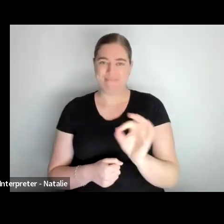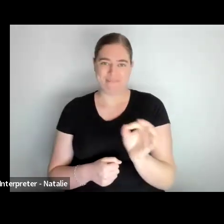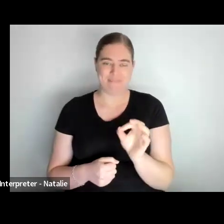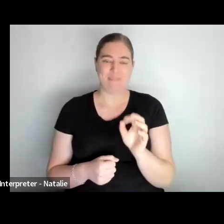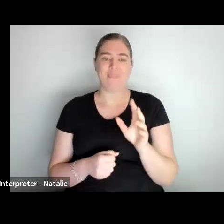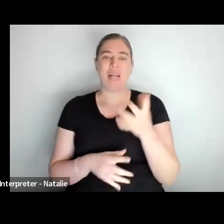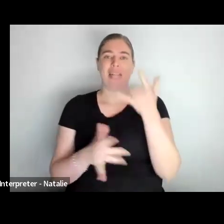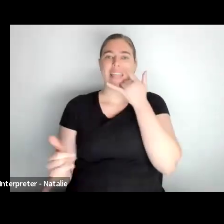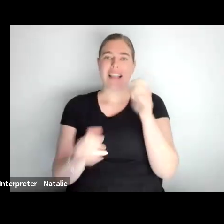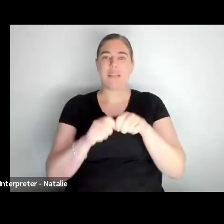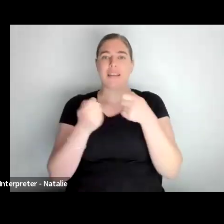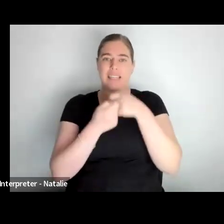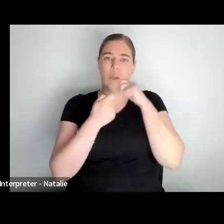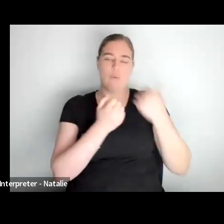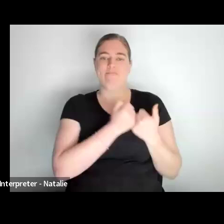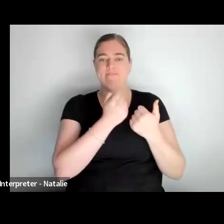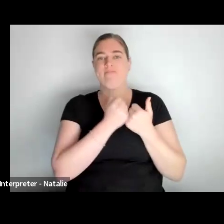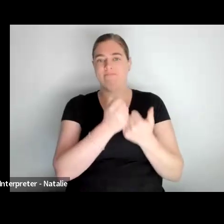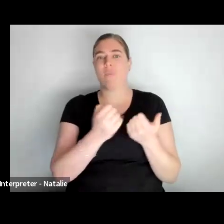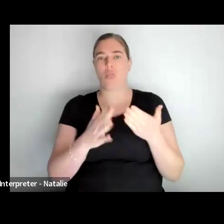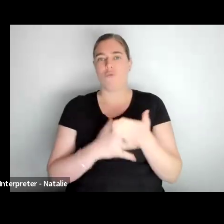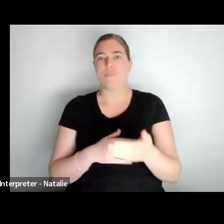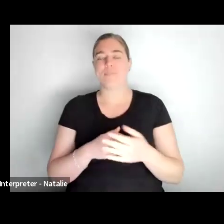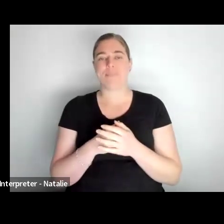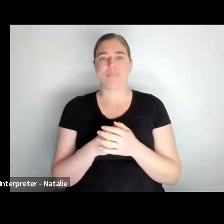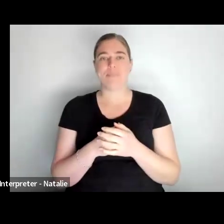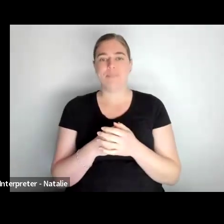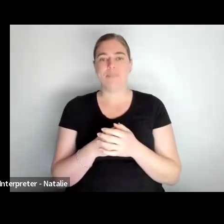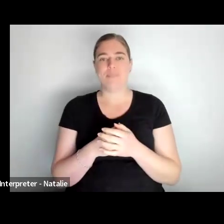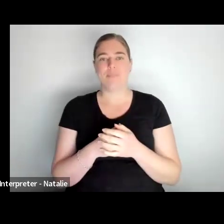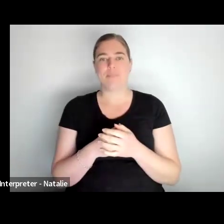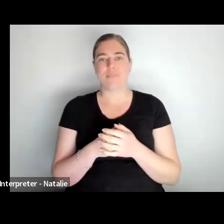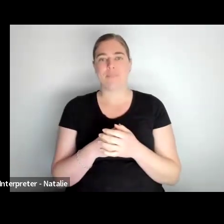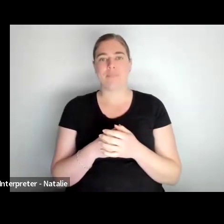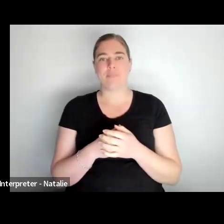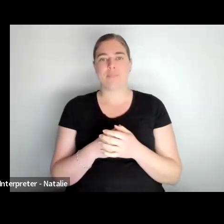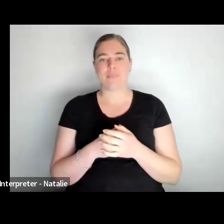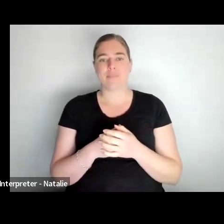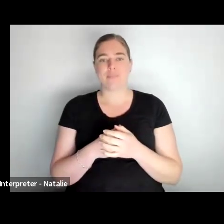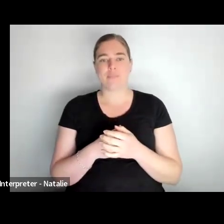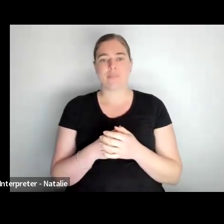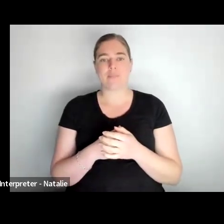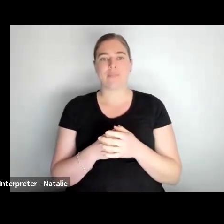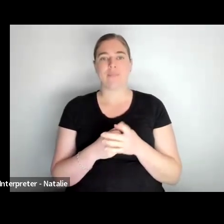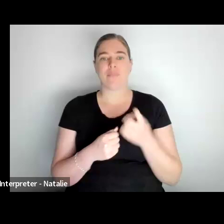team will be there every step of the way to assist you as a peer. We coordinate - an